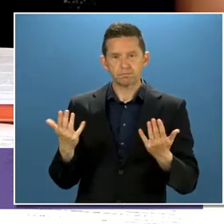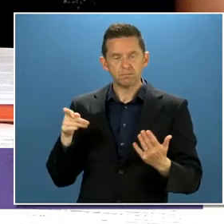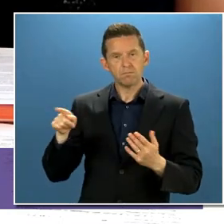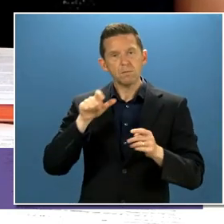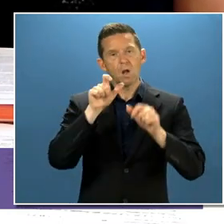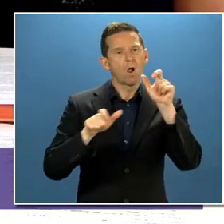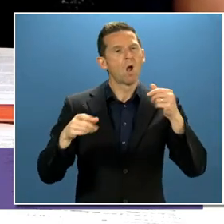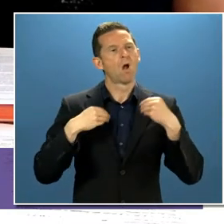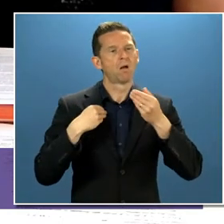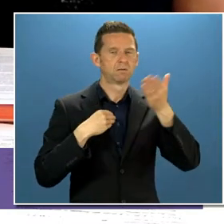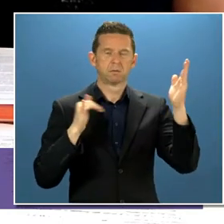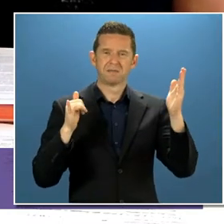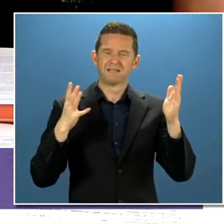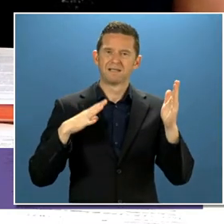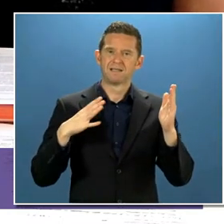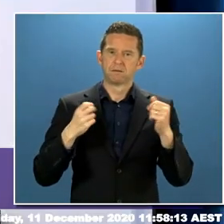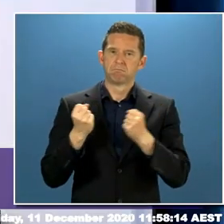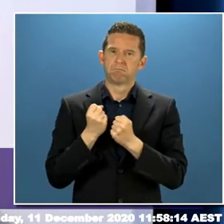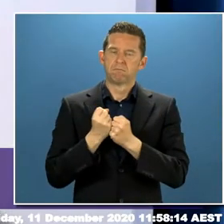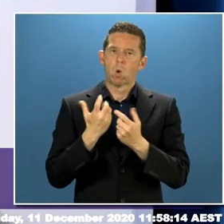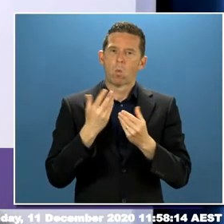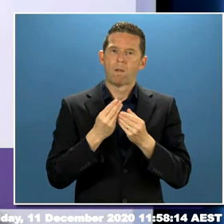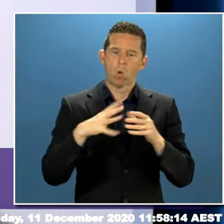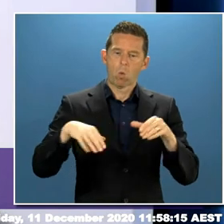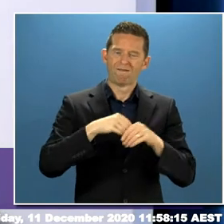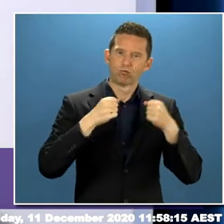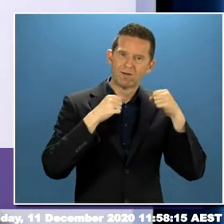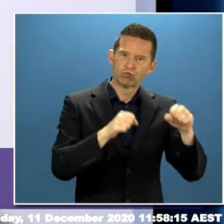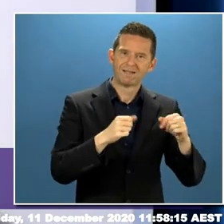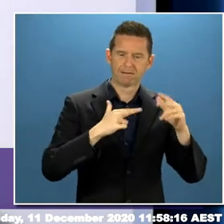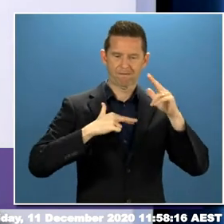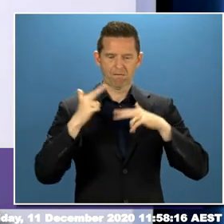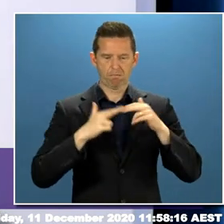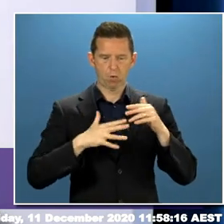assistance with inclusive strategies and building inclusive cultures or